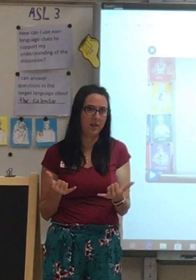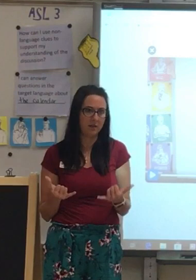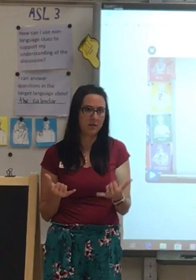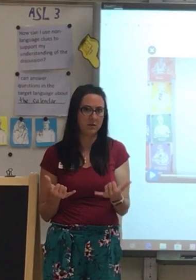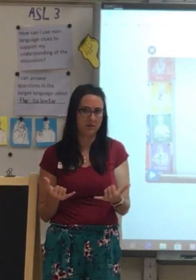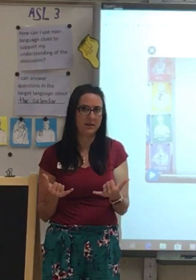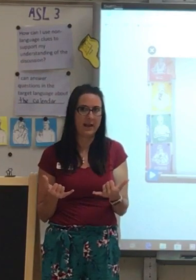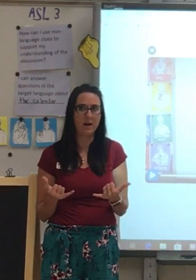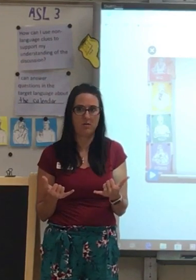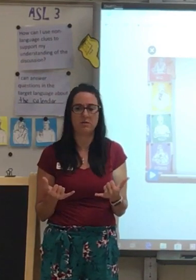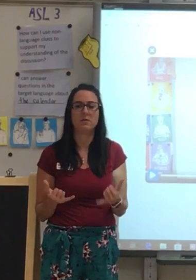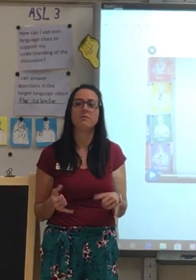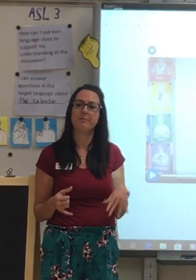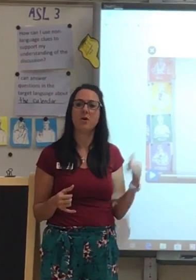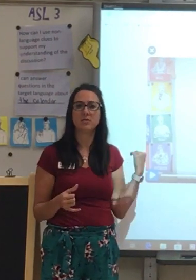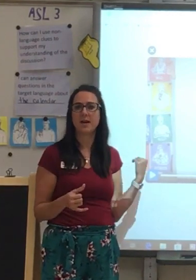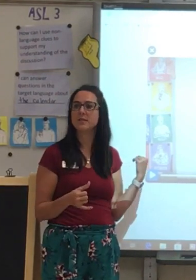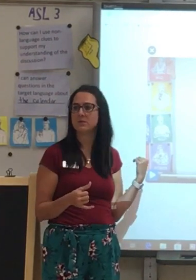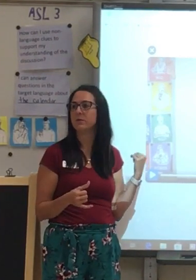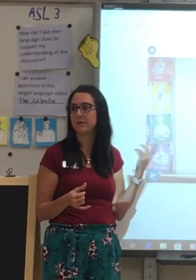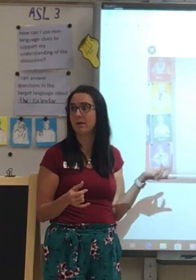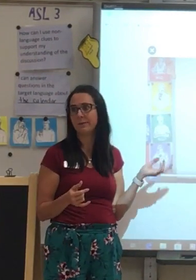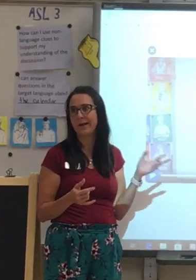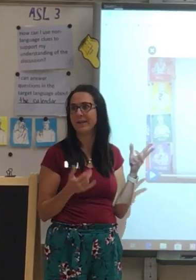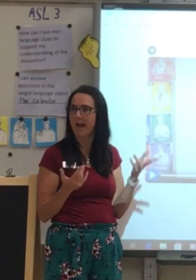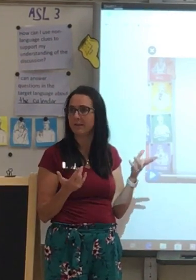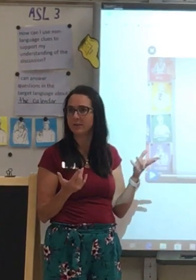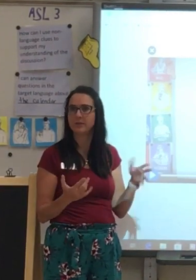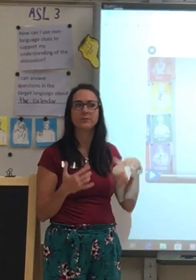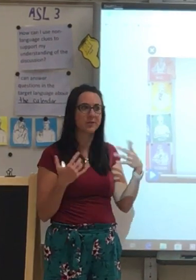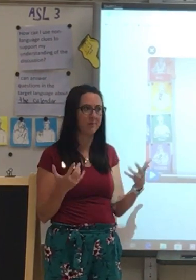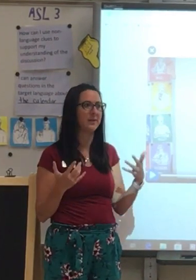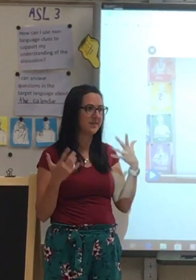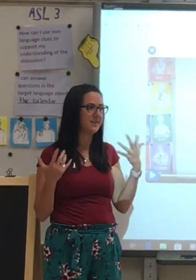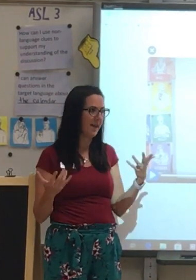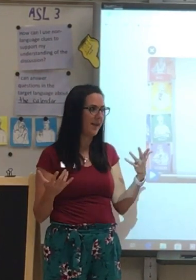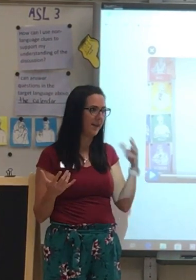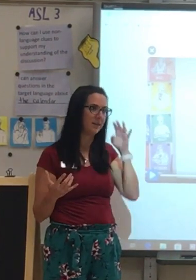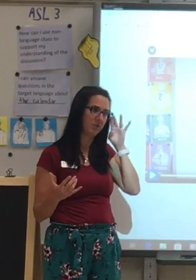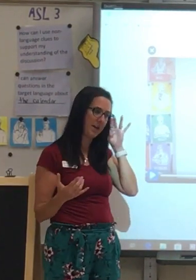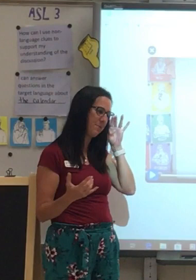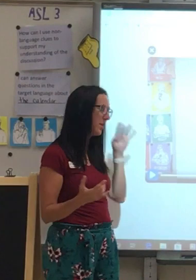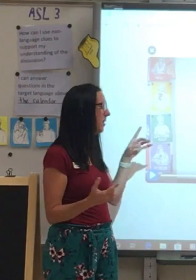now those cases when we're talking about the calendar today okay